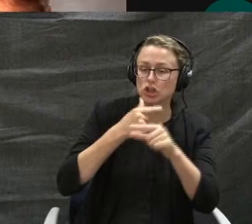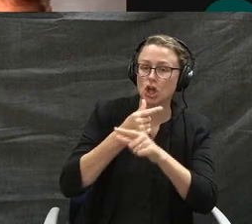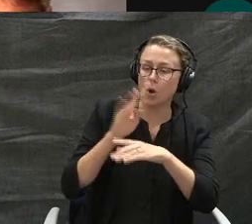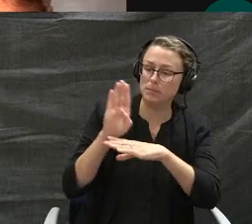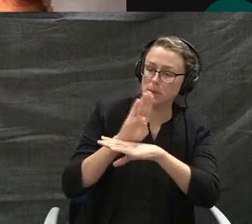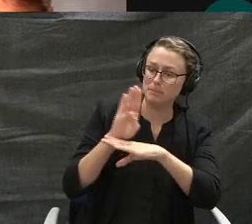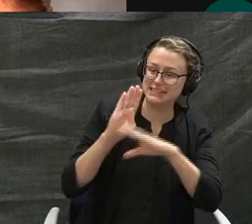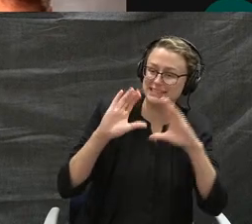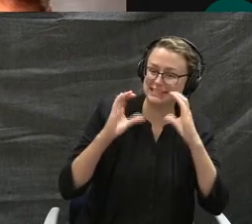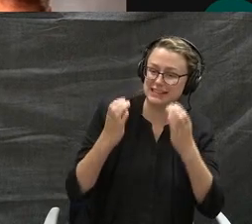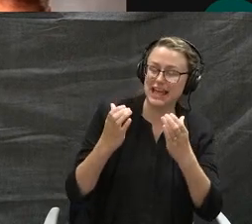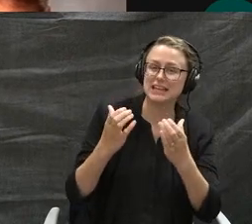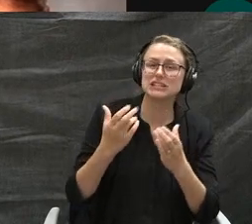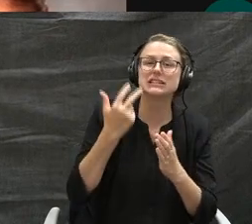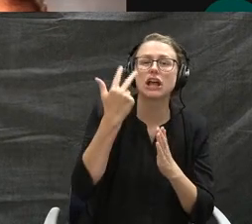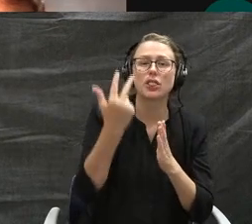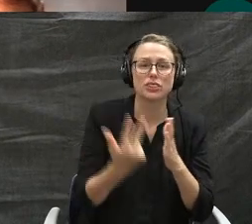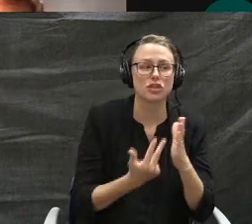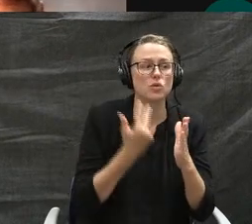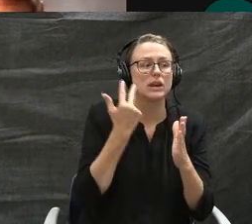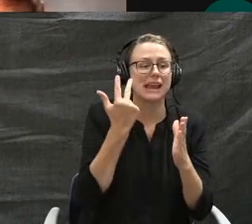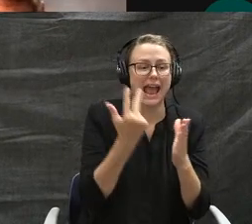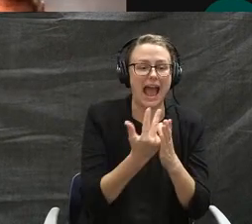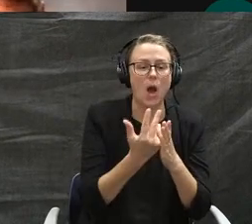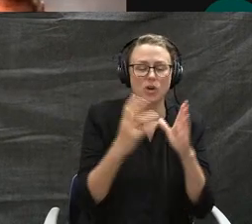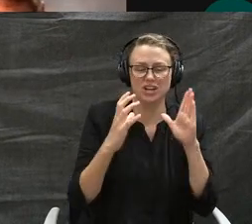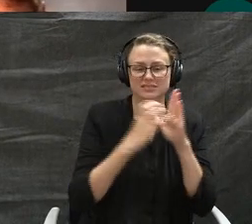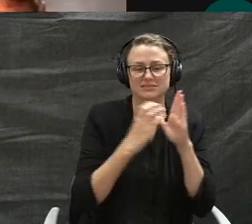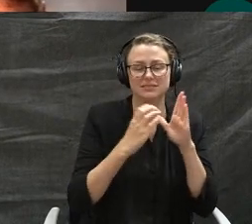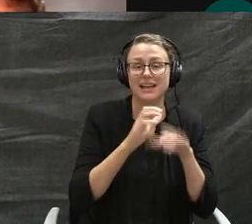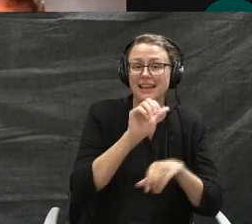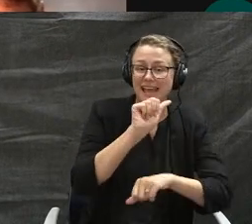hour strand. So on a day B day, that's an entire date.